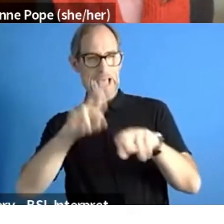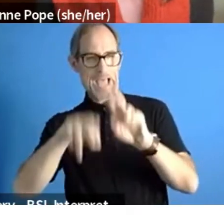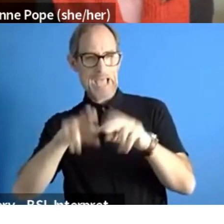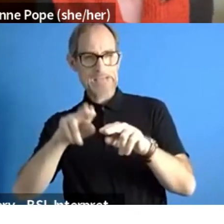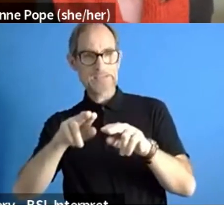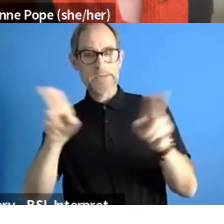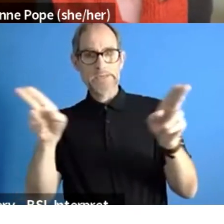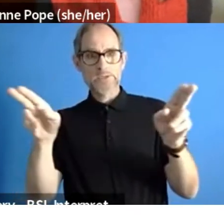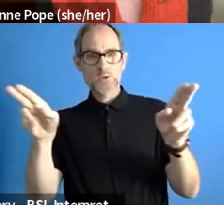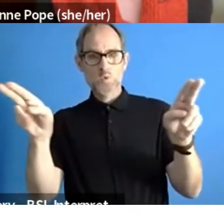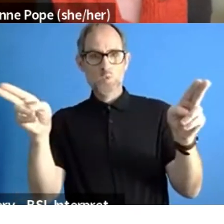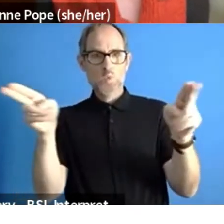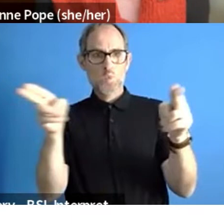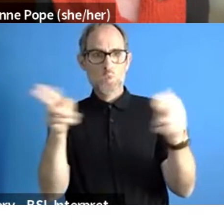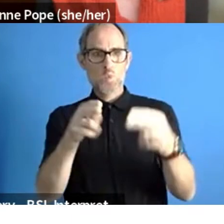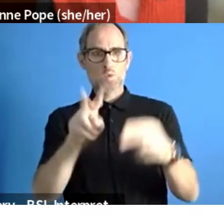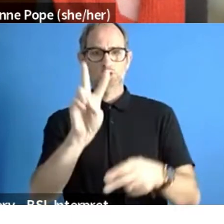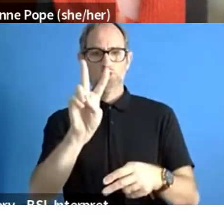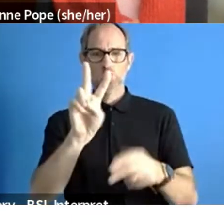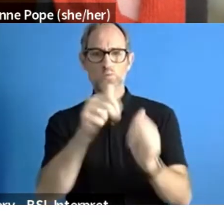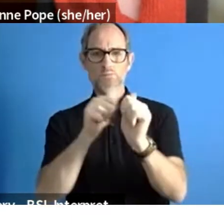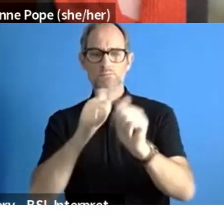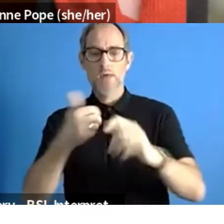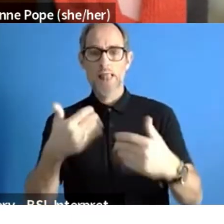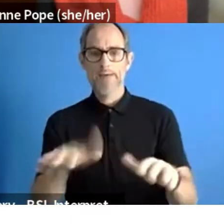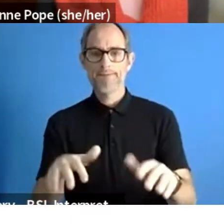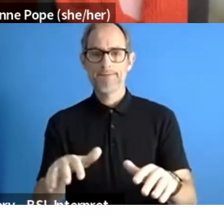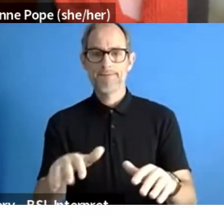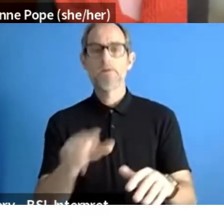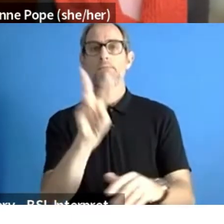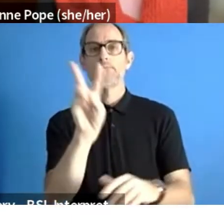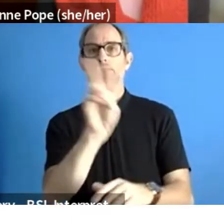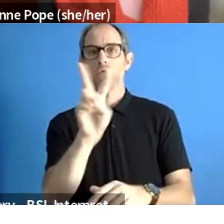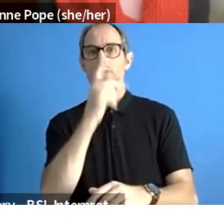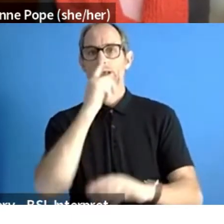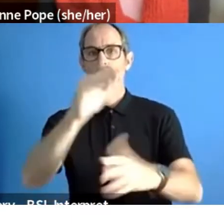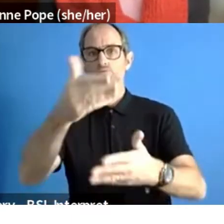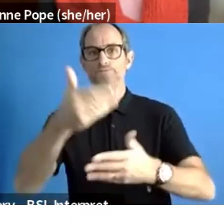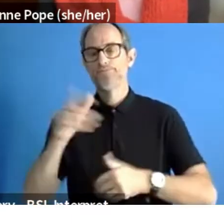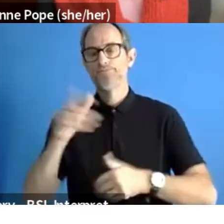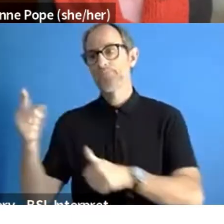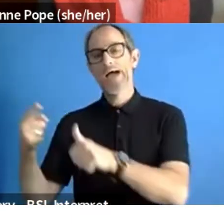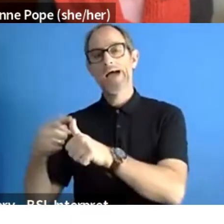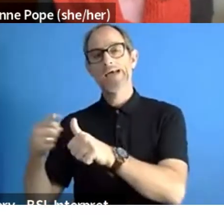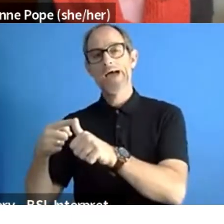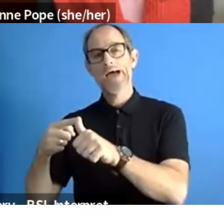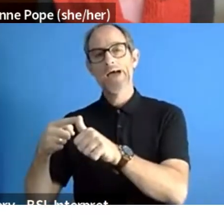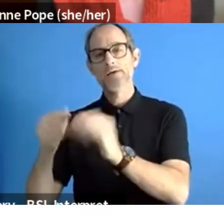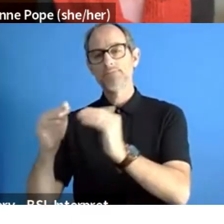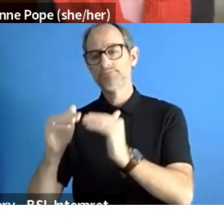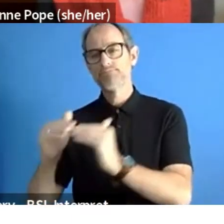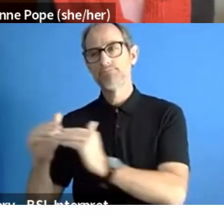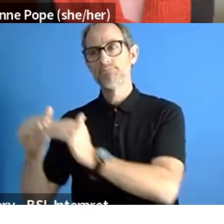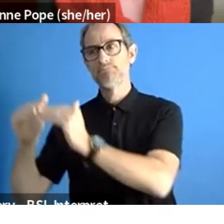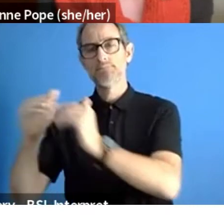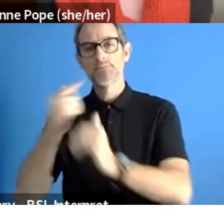leaving just two suppliers who could actually deliver the AA standard platform we were after.